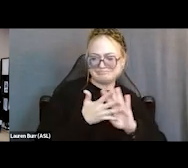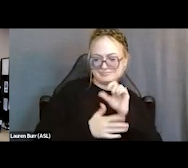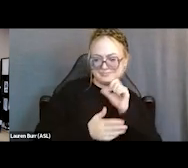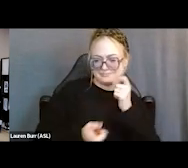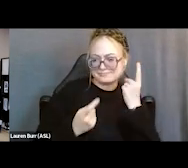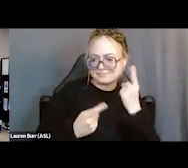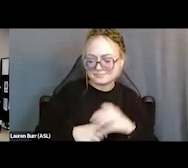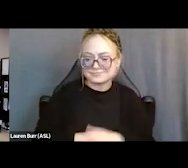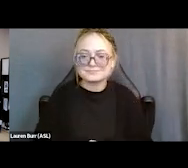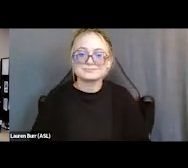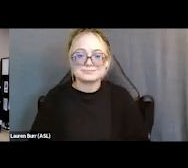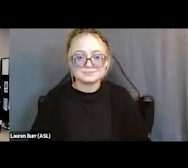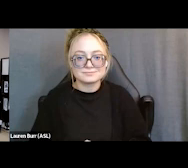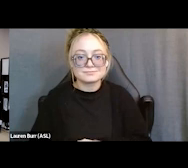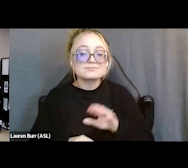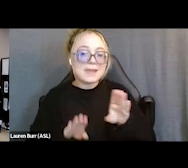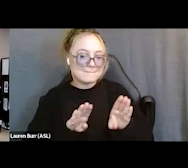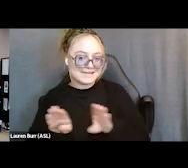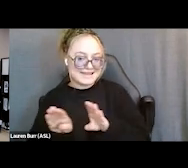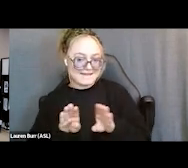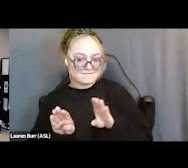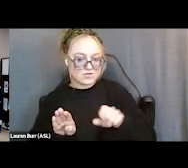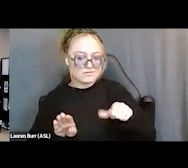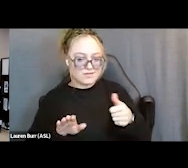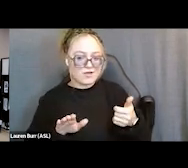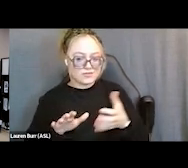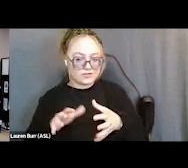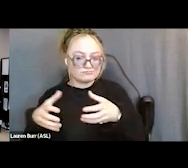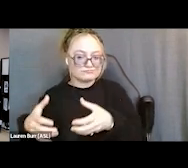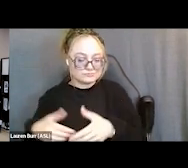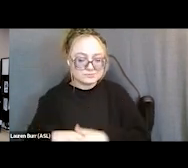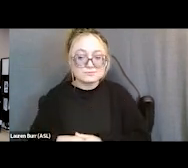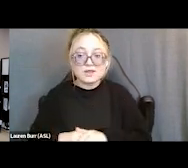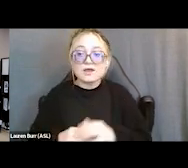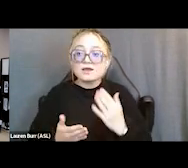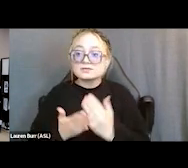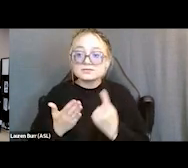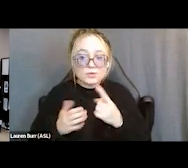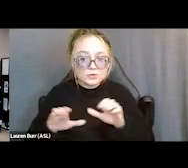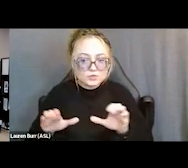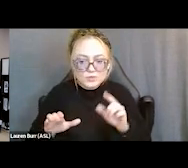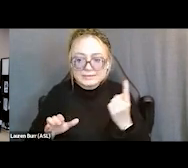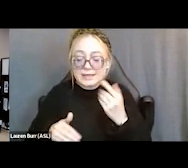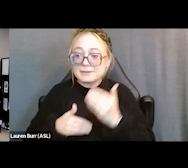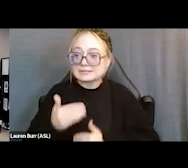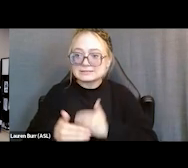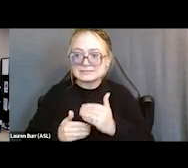So also can be disorganized behavior, meaning someone is doing something that really doesn't make sense or isn't goal directed,